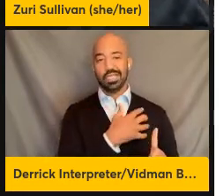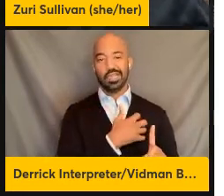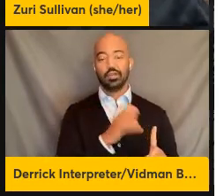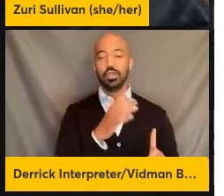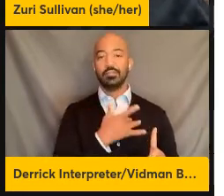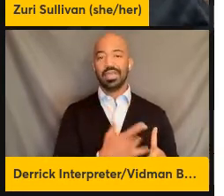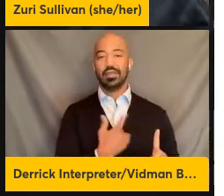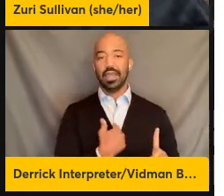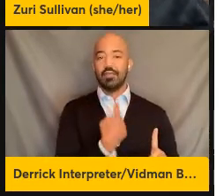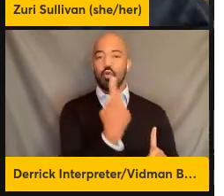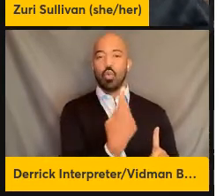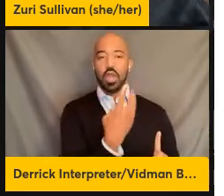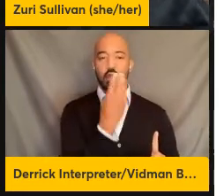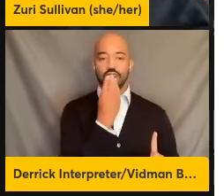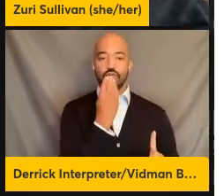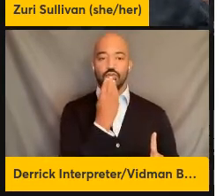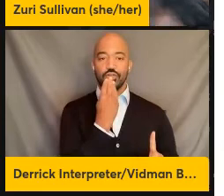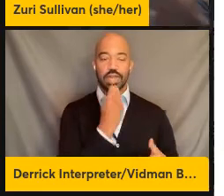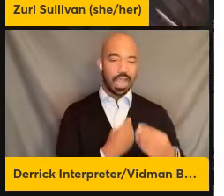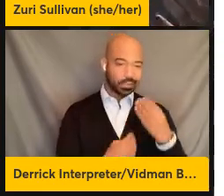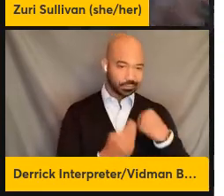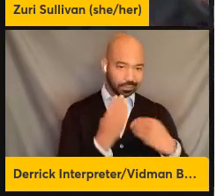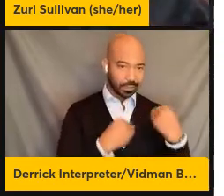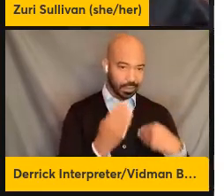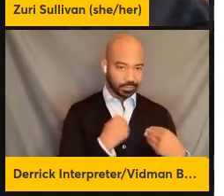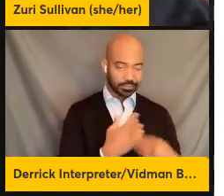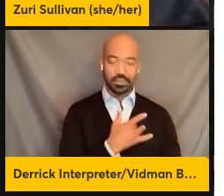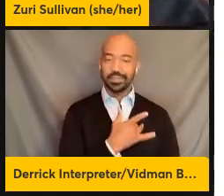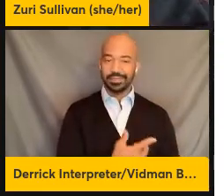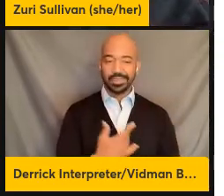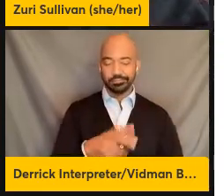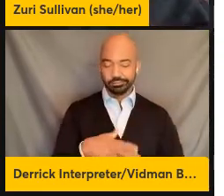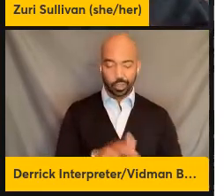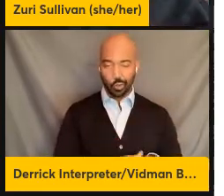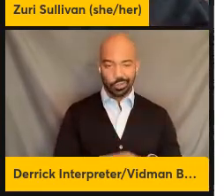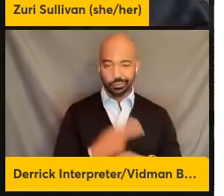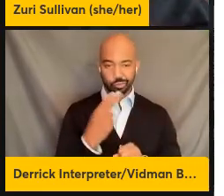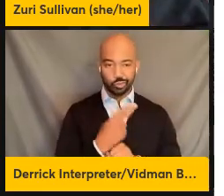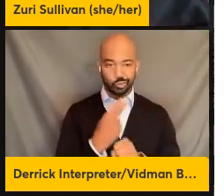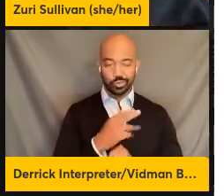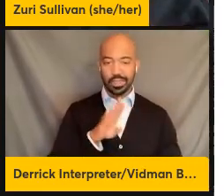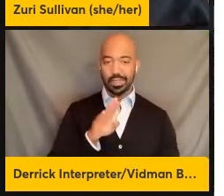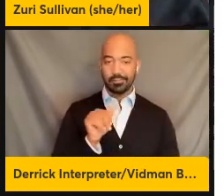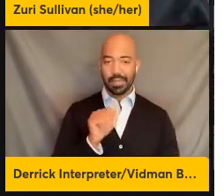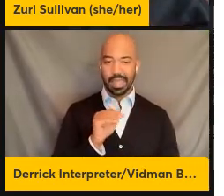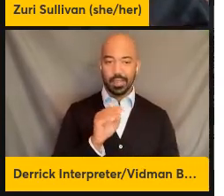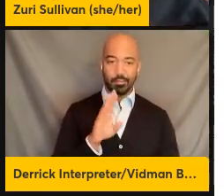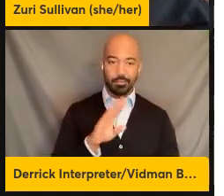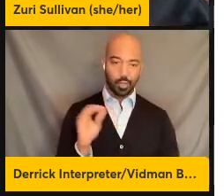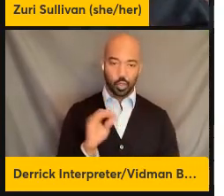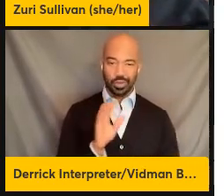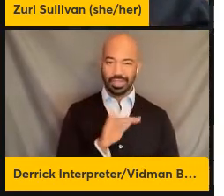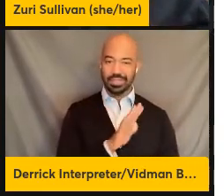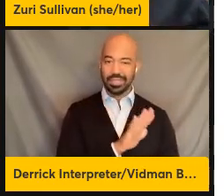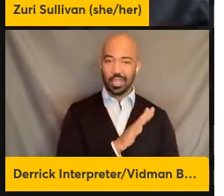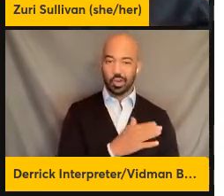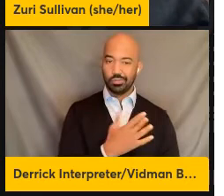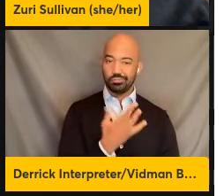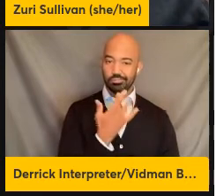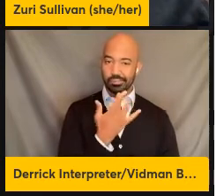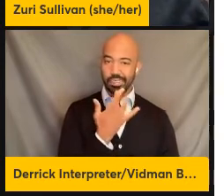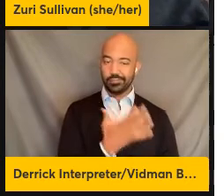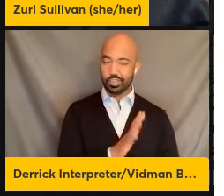source for their digestion. So in this case, pandas, of course, use bamboo is their primary food source. And on the other end of